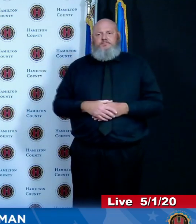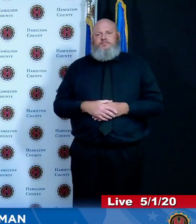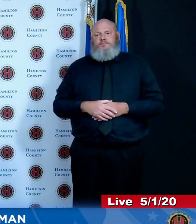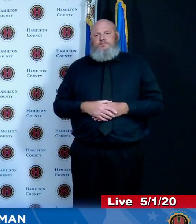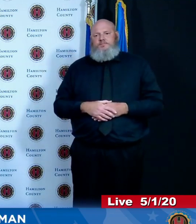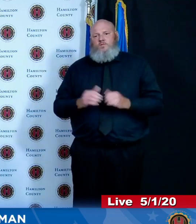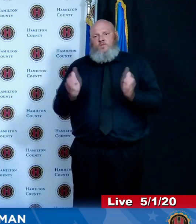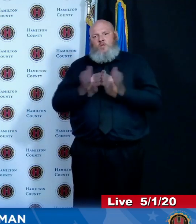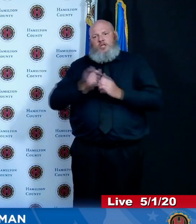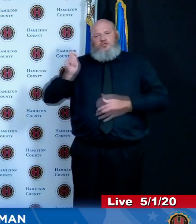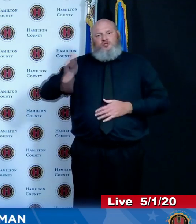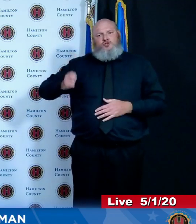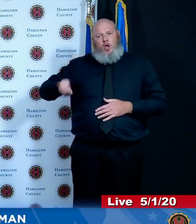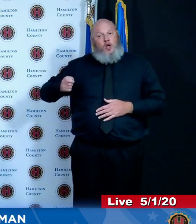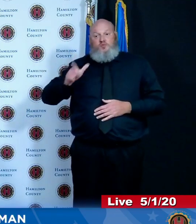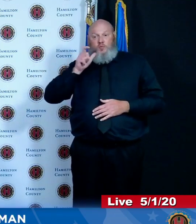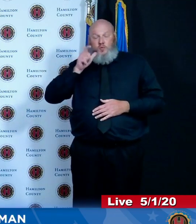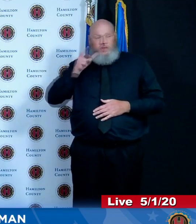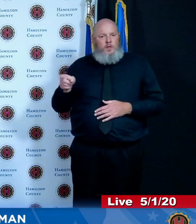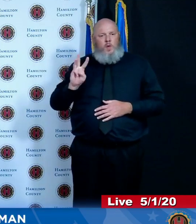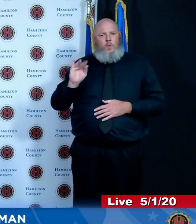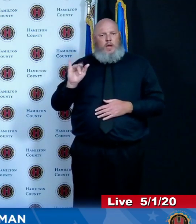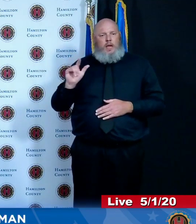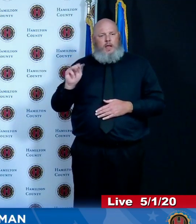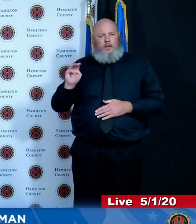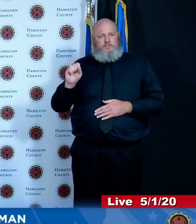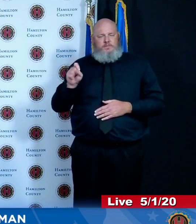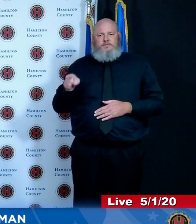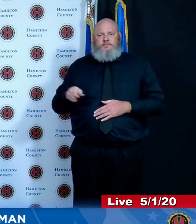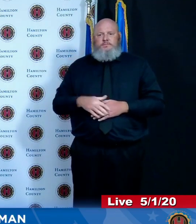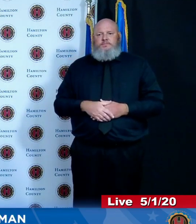Juvenile Court throughout this whole pandemic actually they've taken many